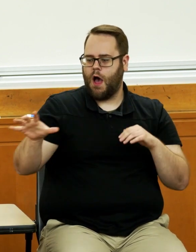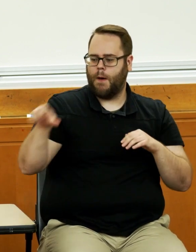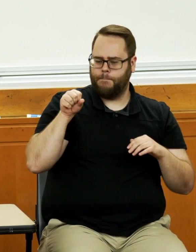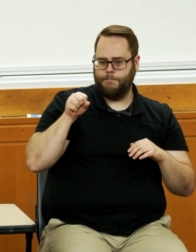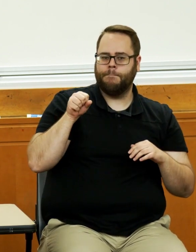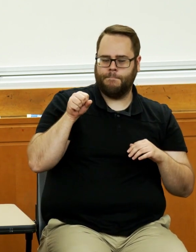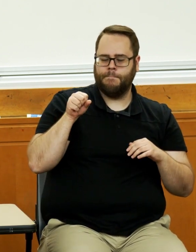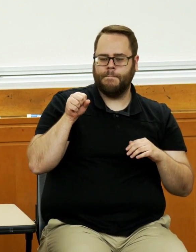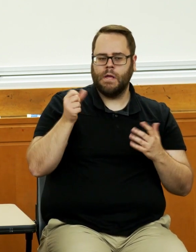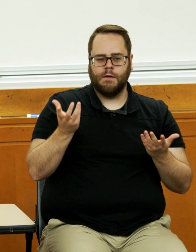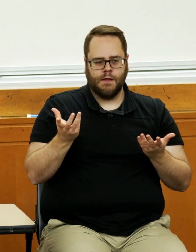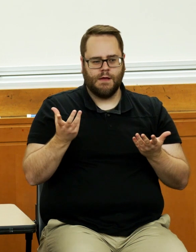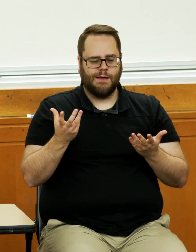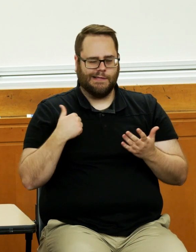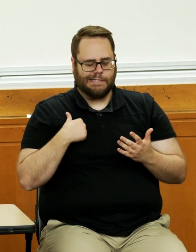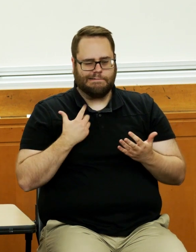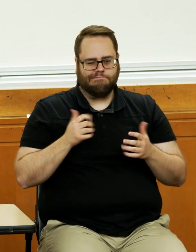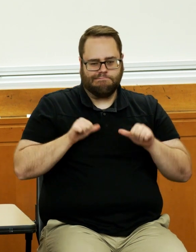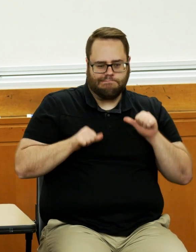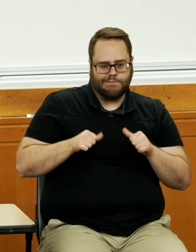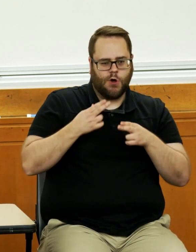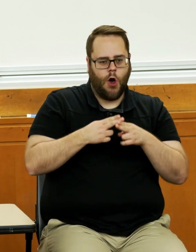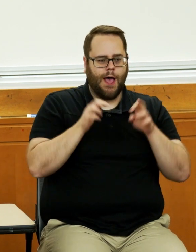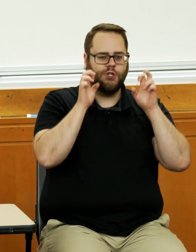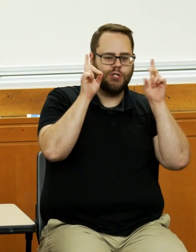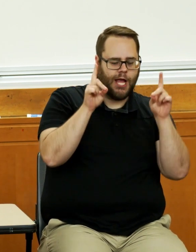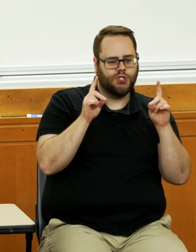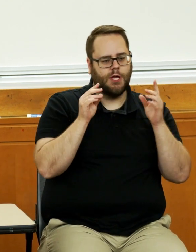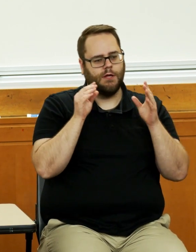While I'm reluctant to call the educational and professional advancements I've achieved